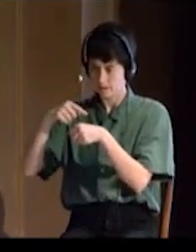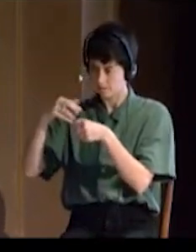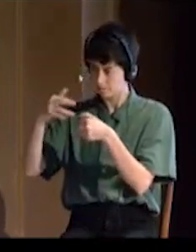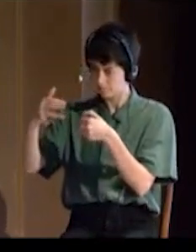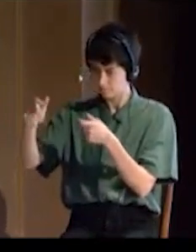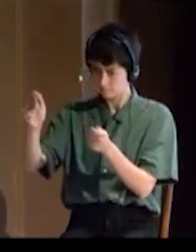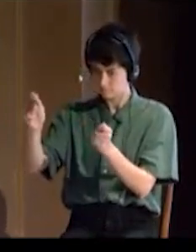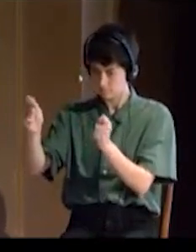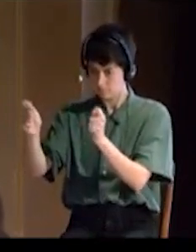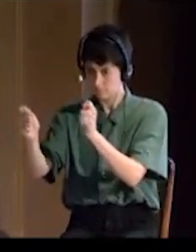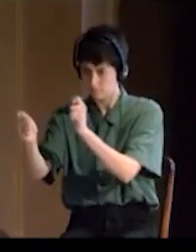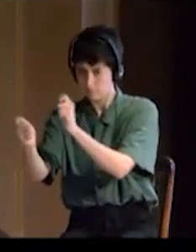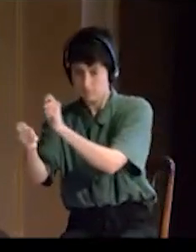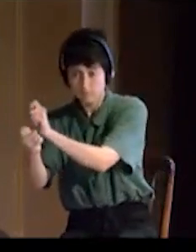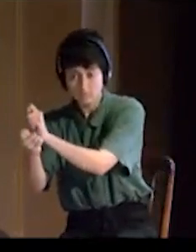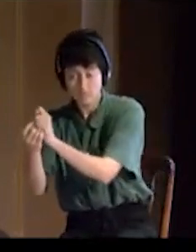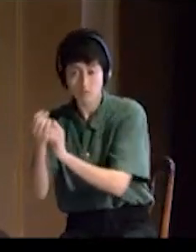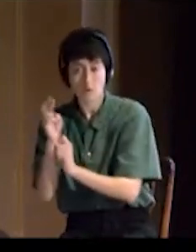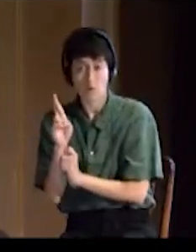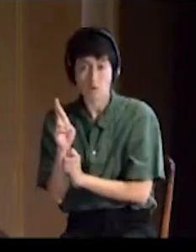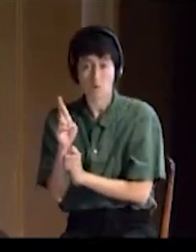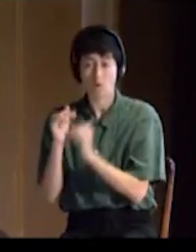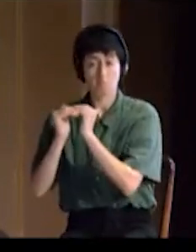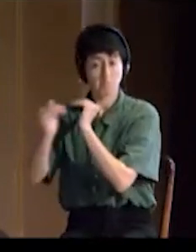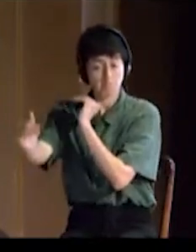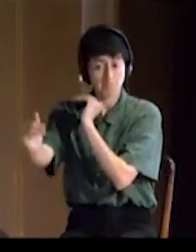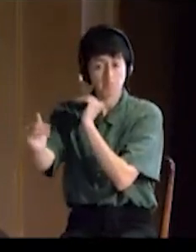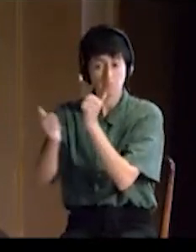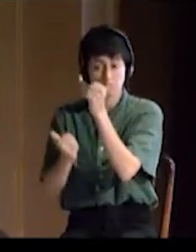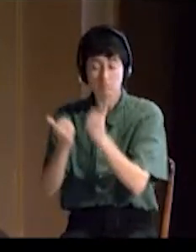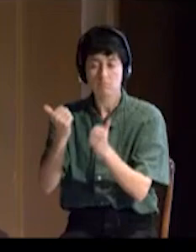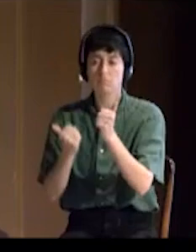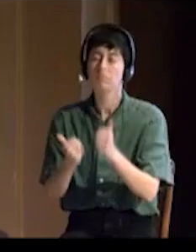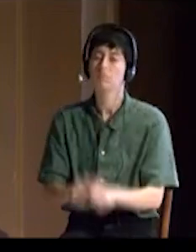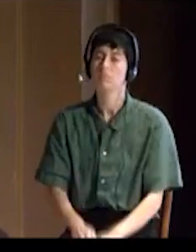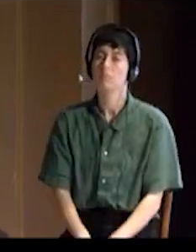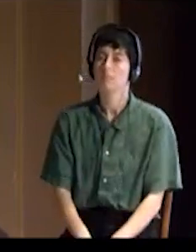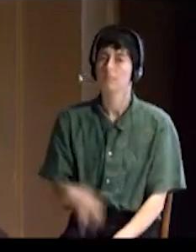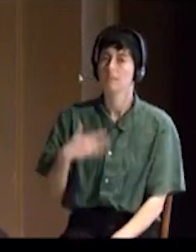to maintain its main shape in the herbarium, but it does change